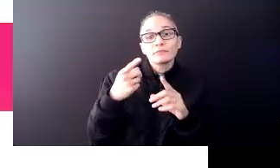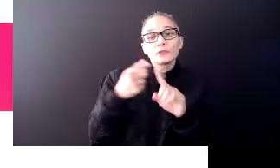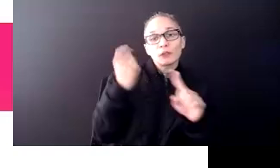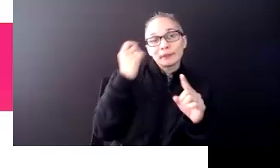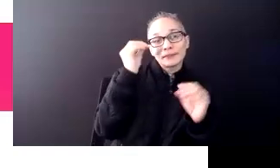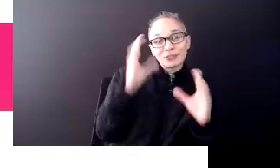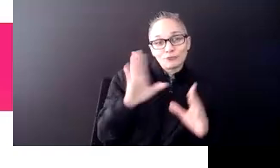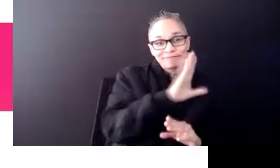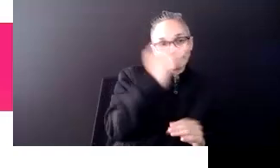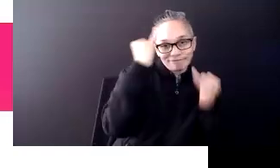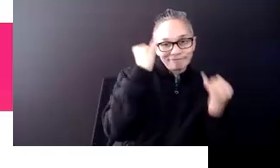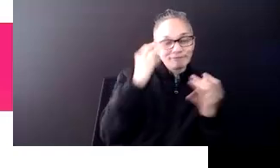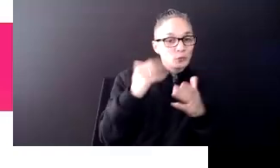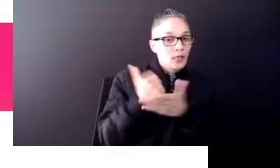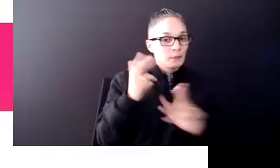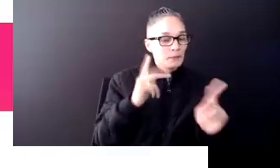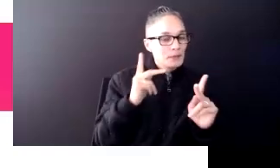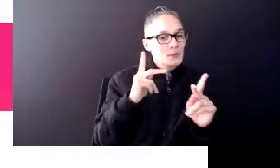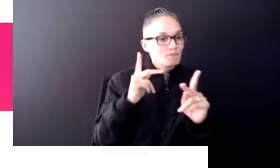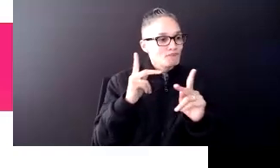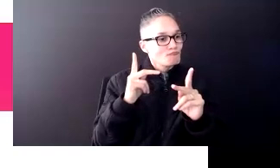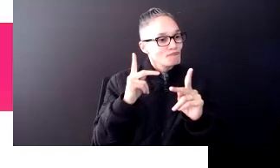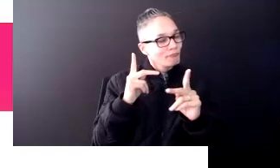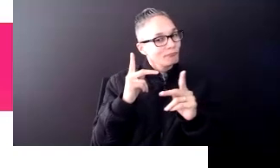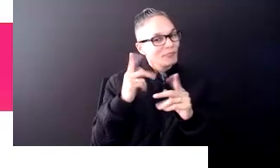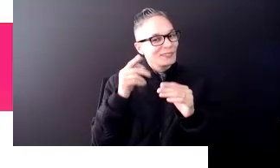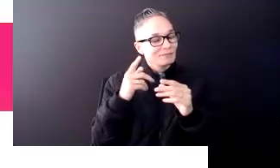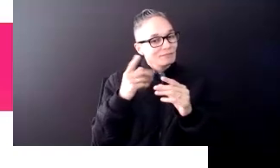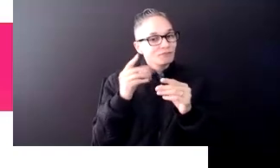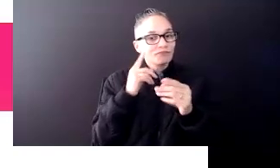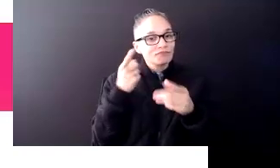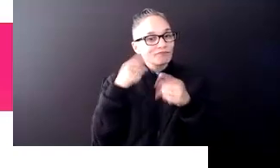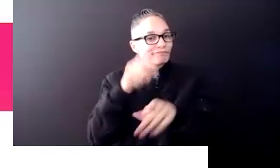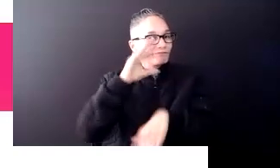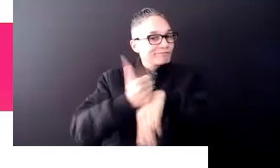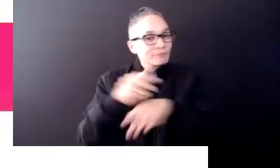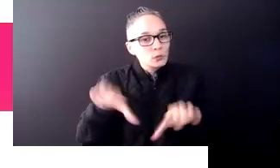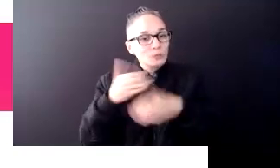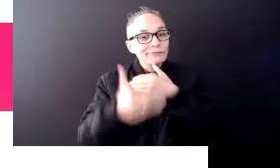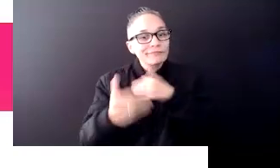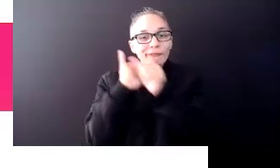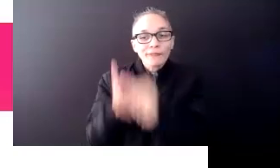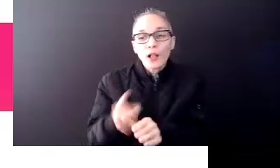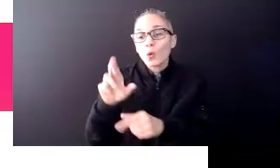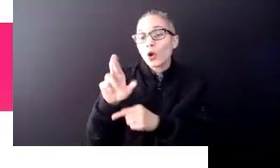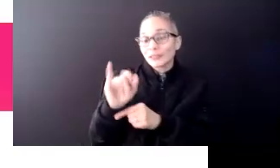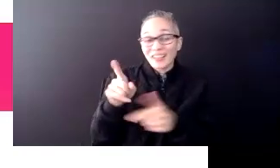to help you move closer to RSI. And lastly, we'll have you join breakout rooms to brainstorm